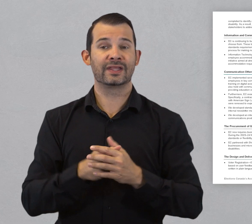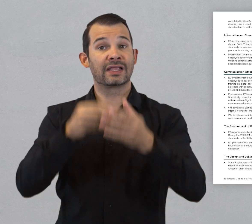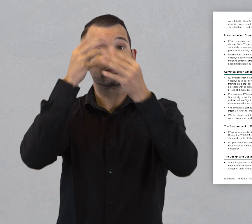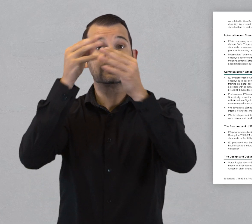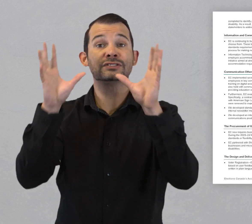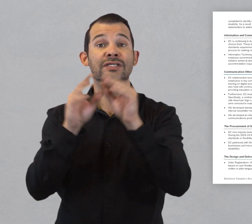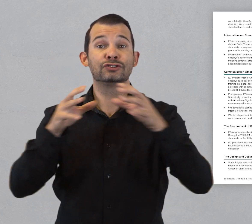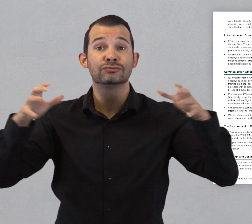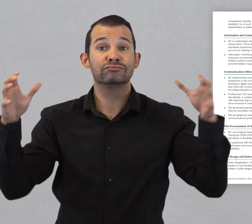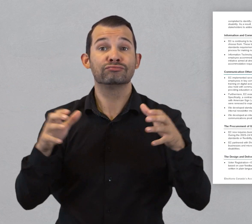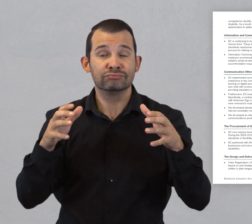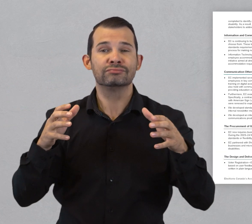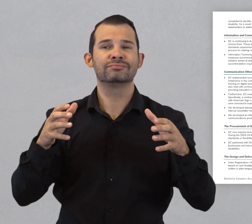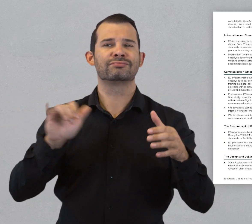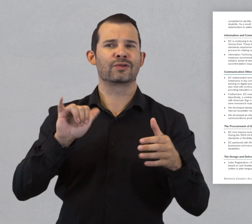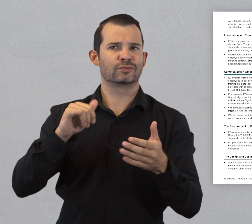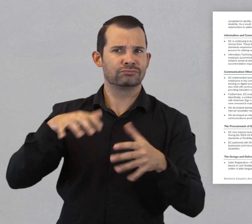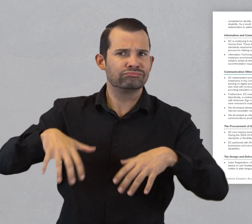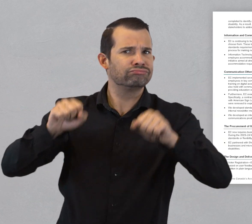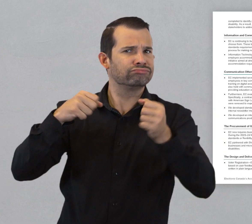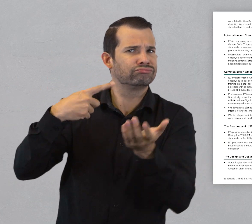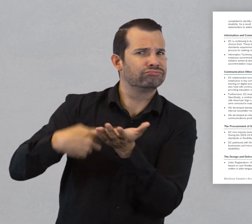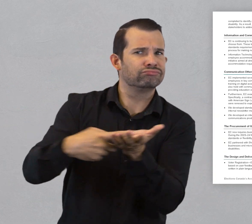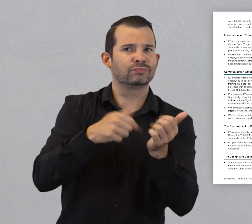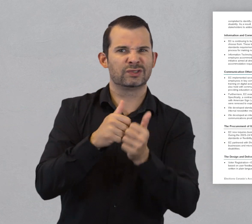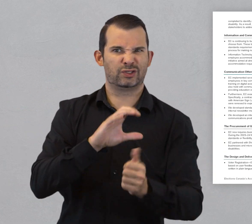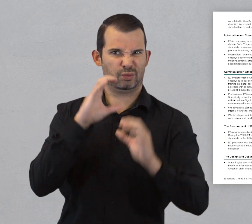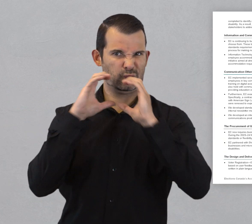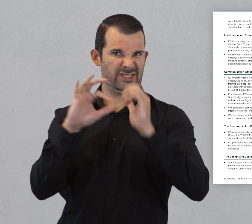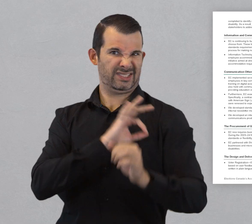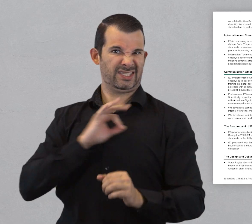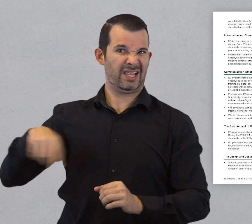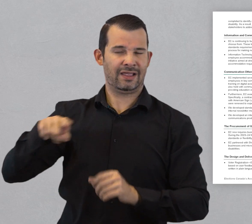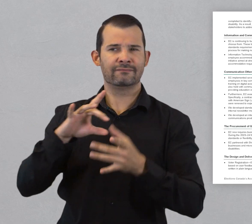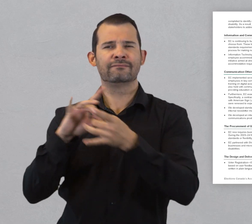An information session was also held with communications staff on developing